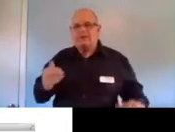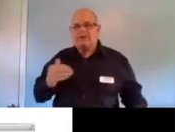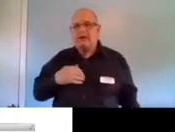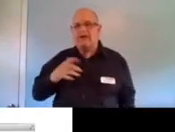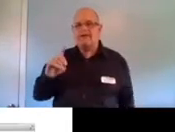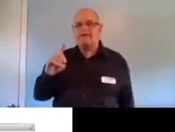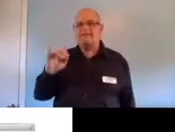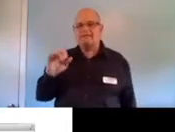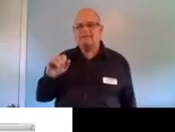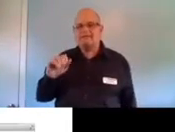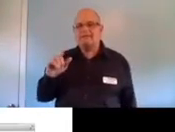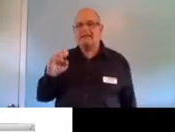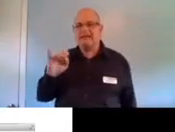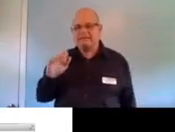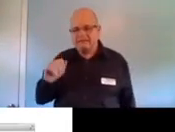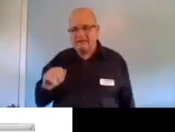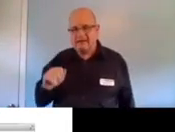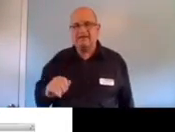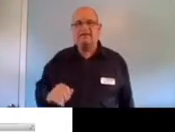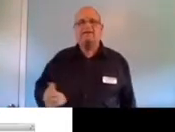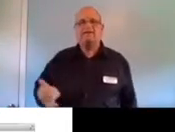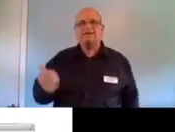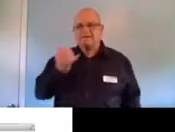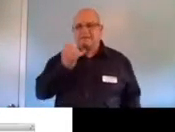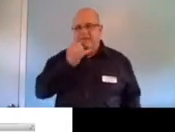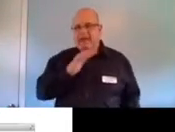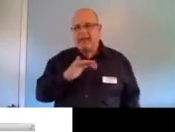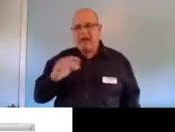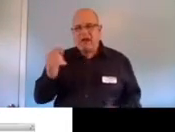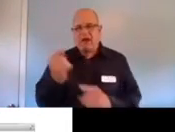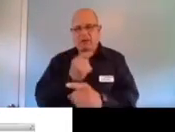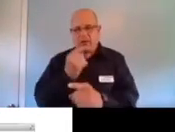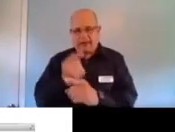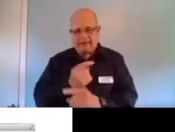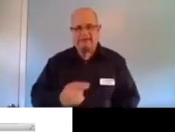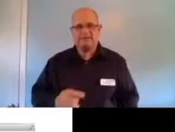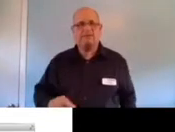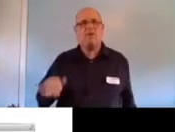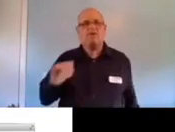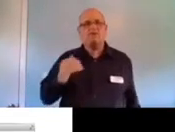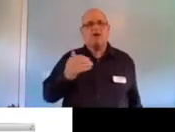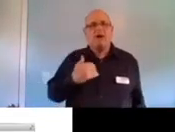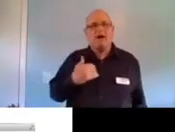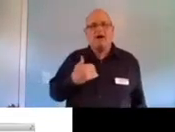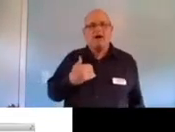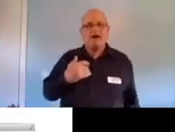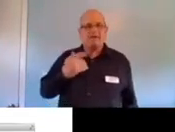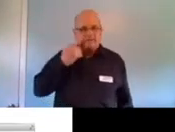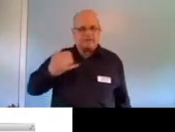correction, I thought that was cool. We've gotten calls recently about eye gaze